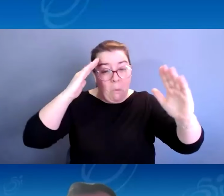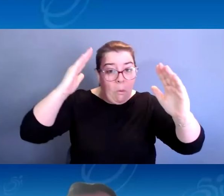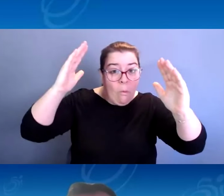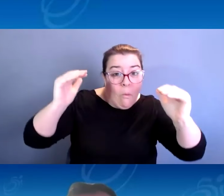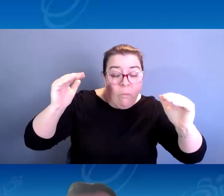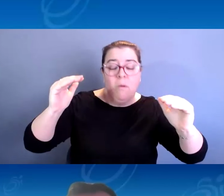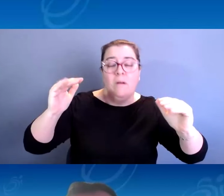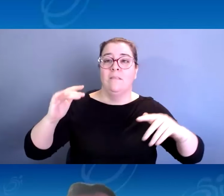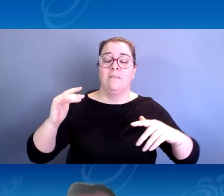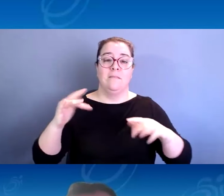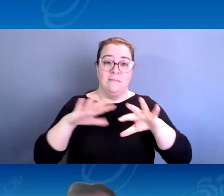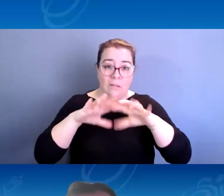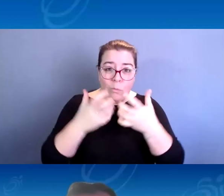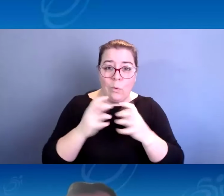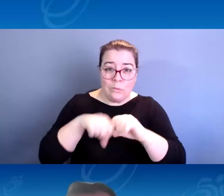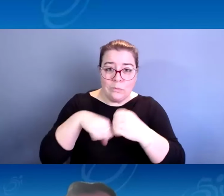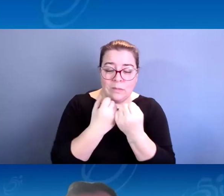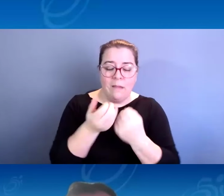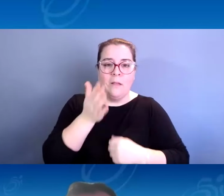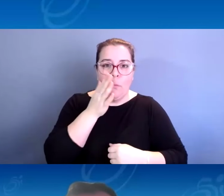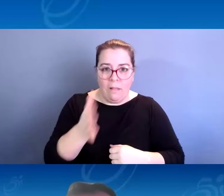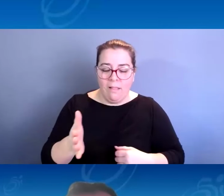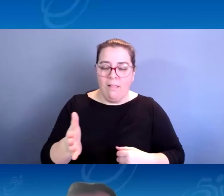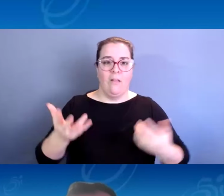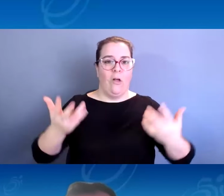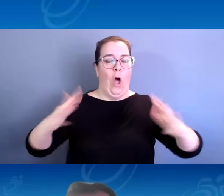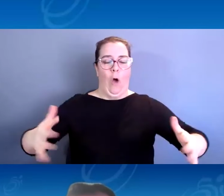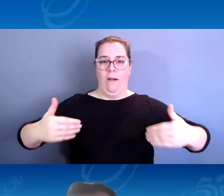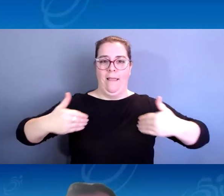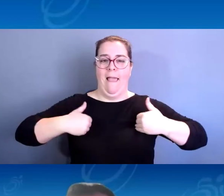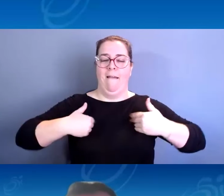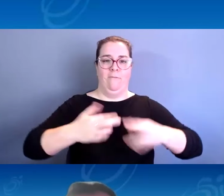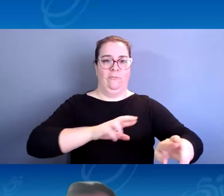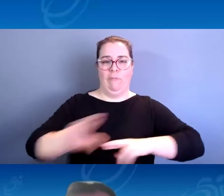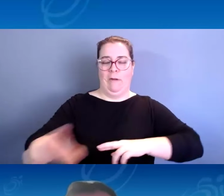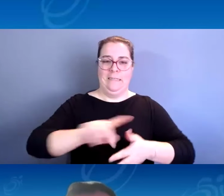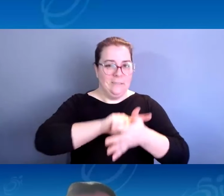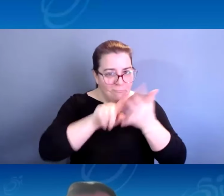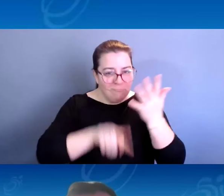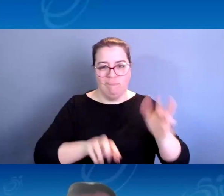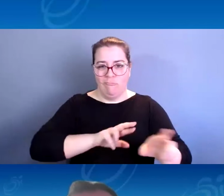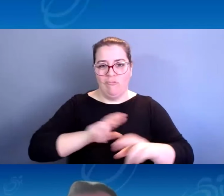And we have that inclusive environment and, conversation like this, I think helped. So thanks for having me.